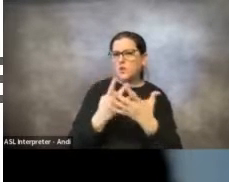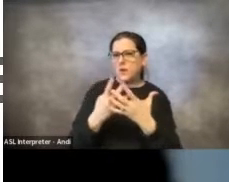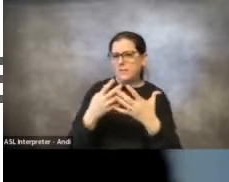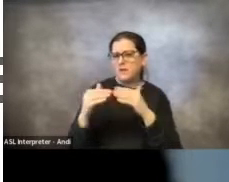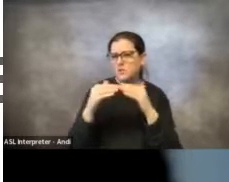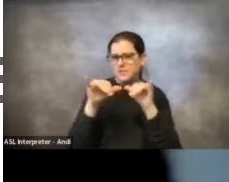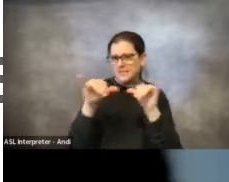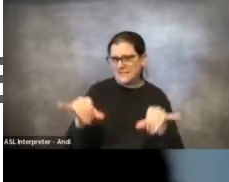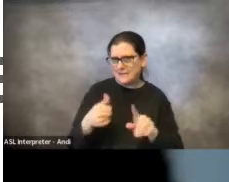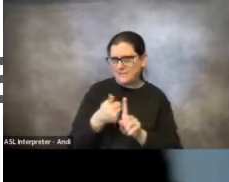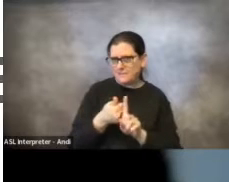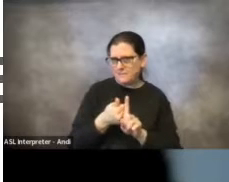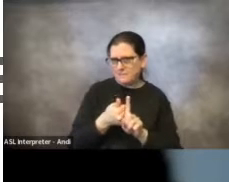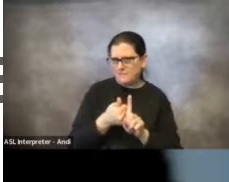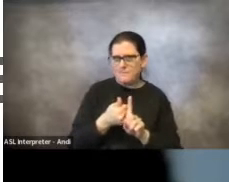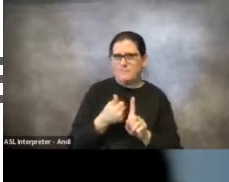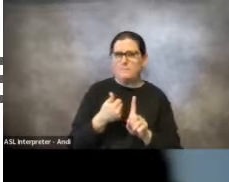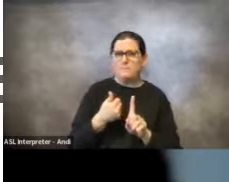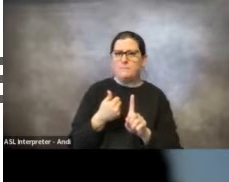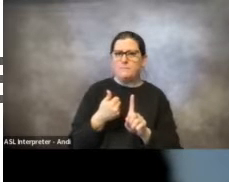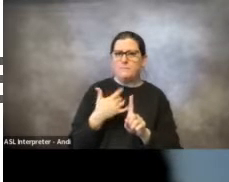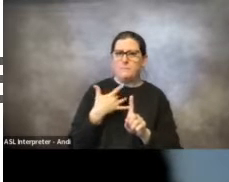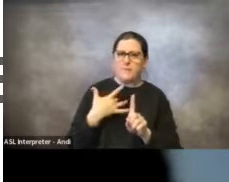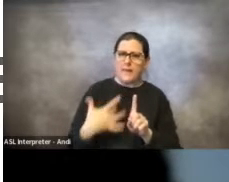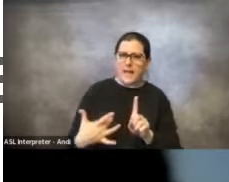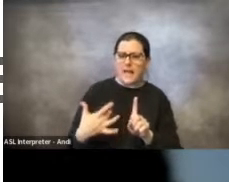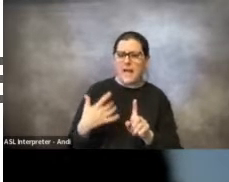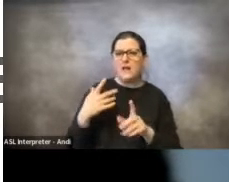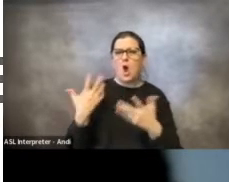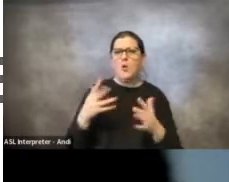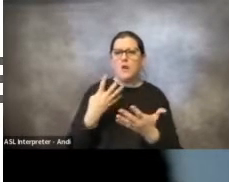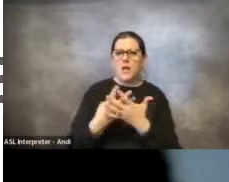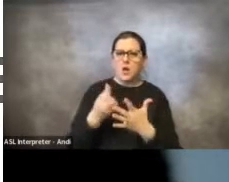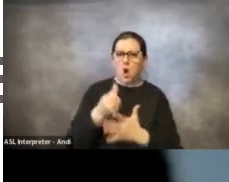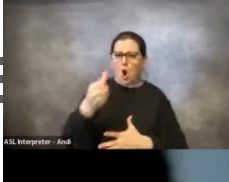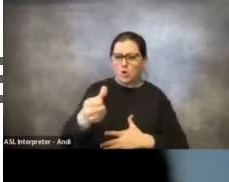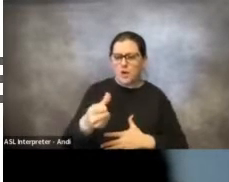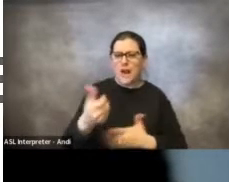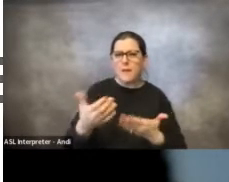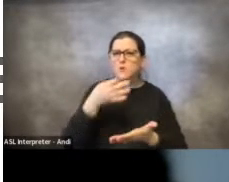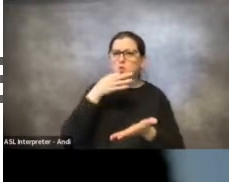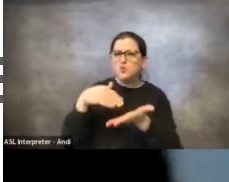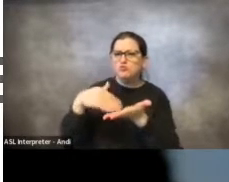are probably more than likely incarcerated on their way out of